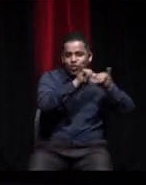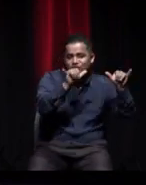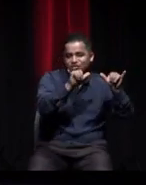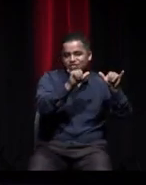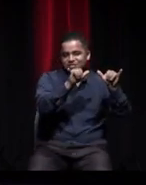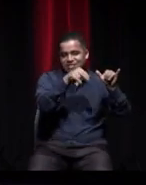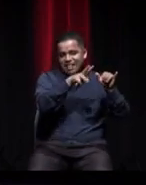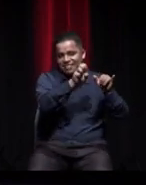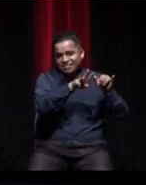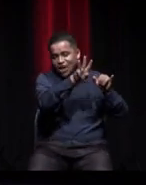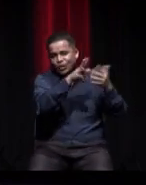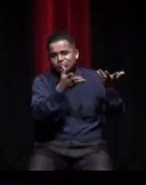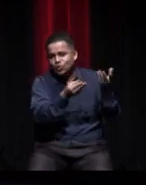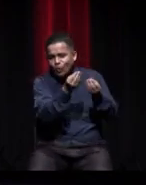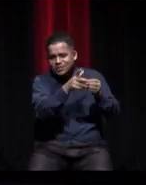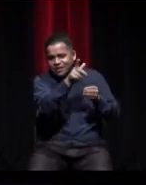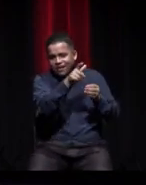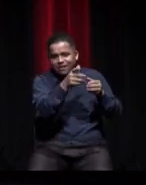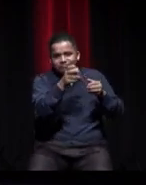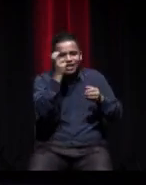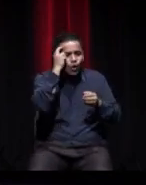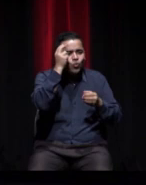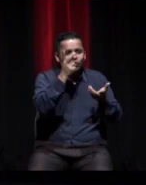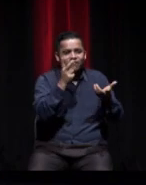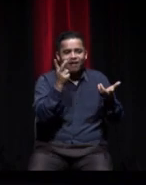how will this political culture fight fake news off?